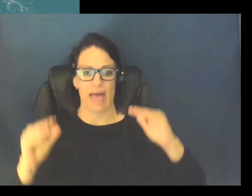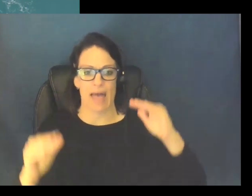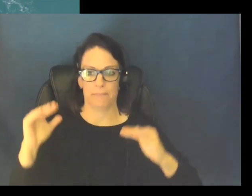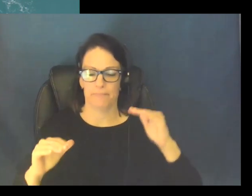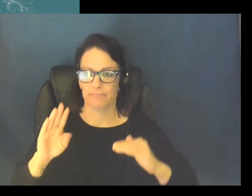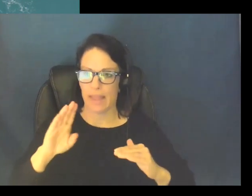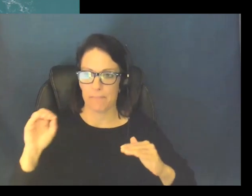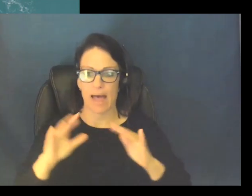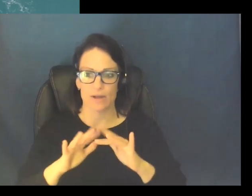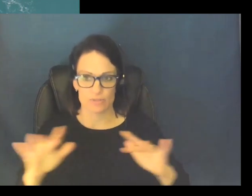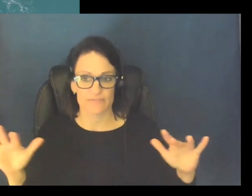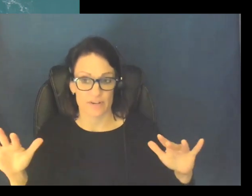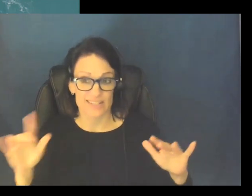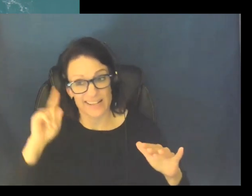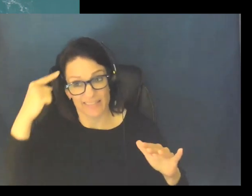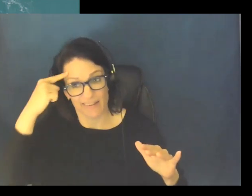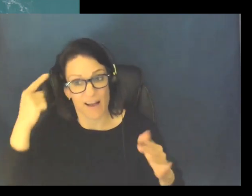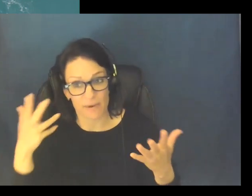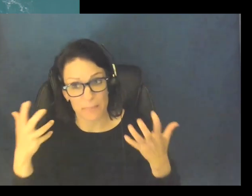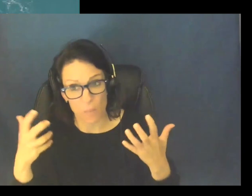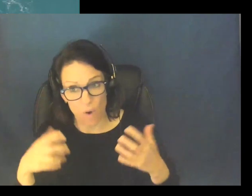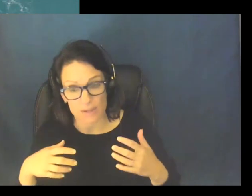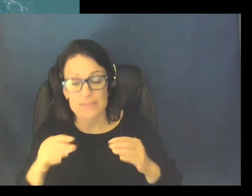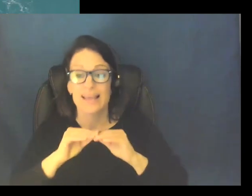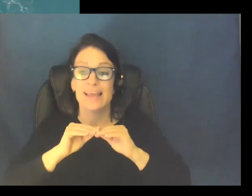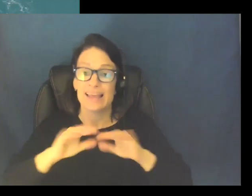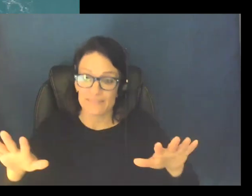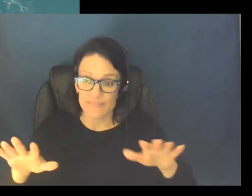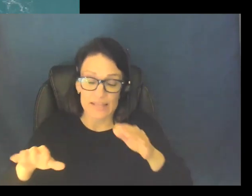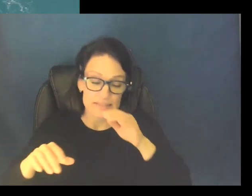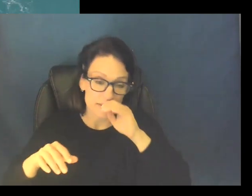We ask that in keeping with the Governor's Executive Order, and the department's own mandate, fish and game halt the practice of stocking non-native fish in Massachusetts. Thank you.